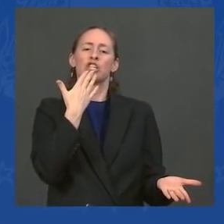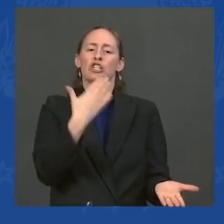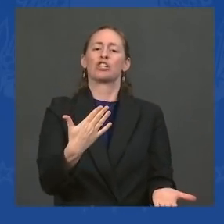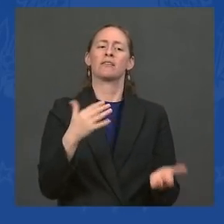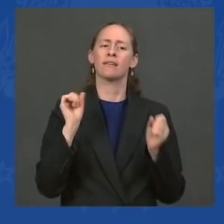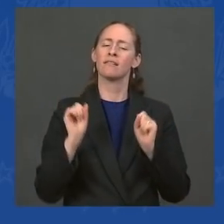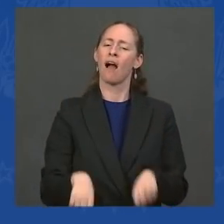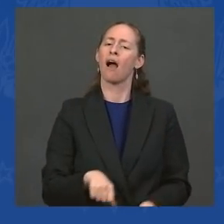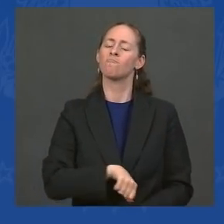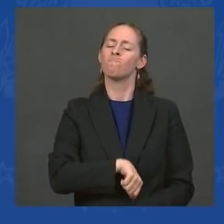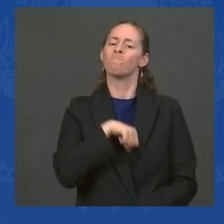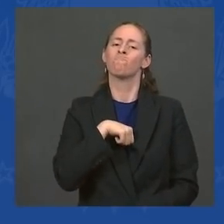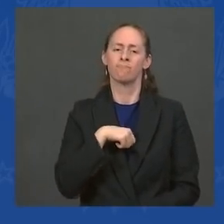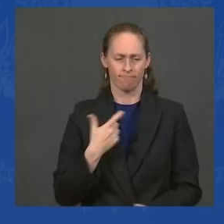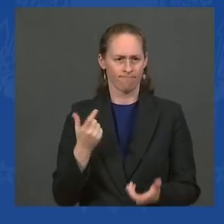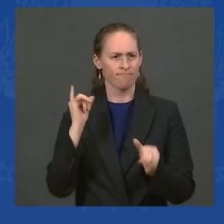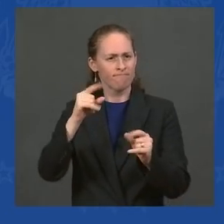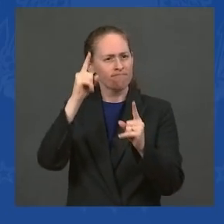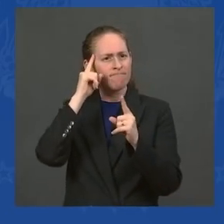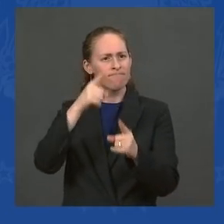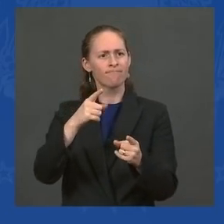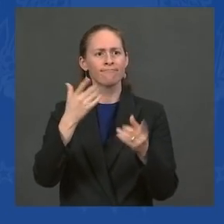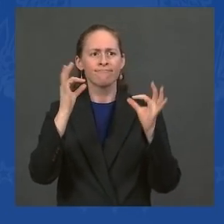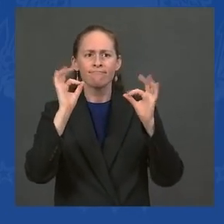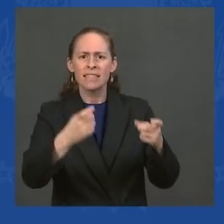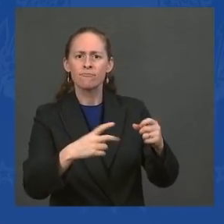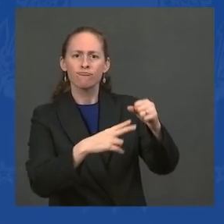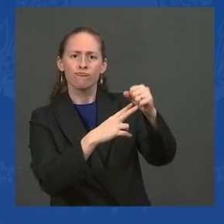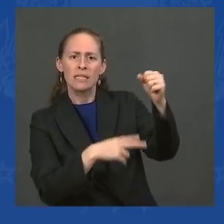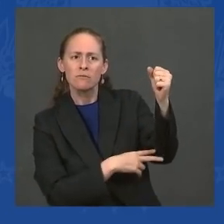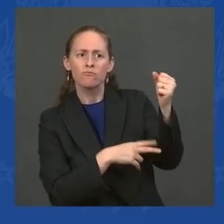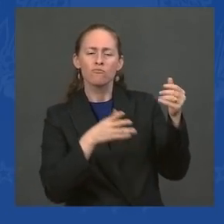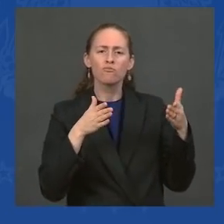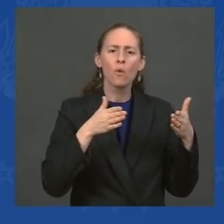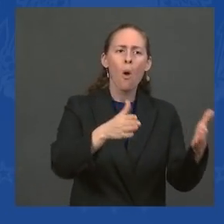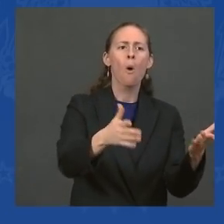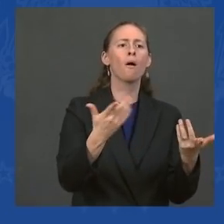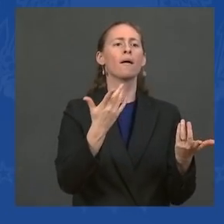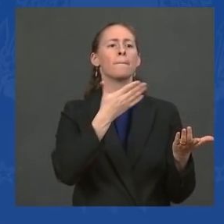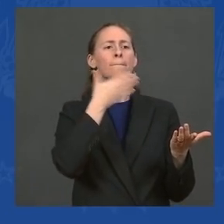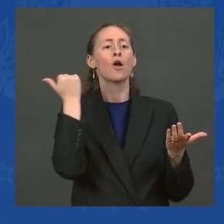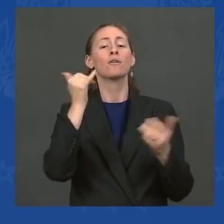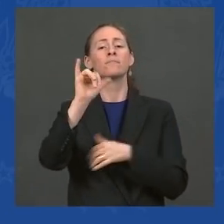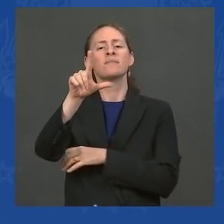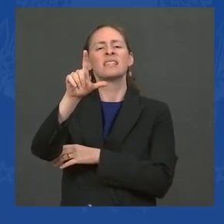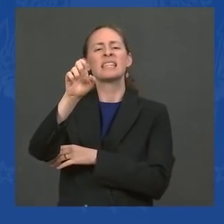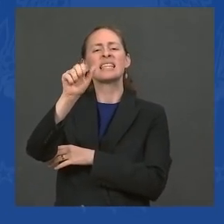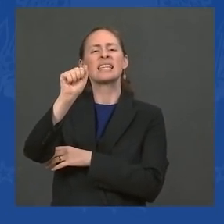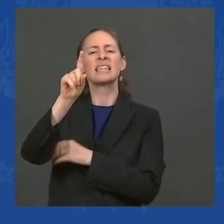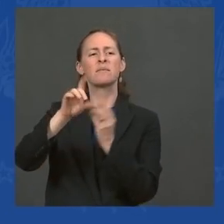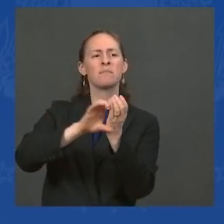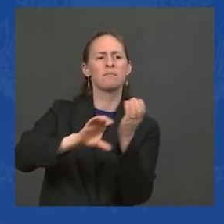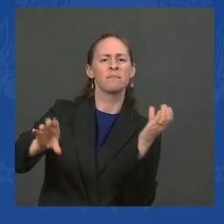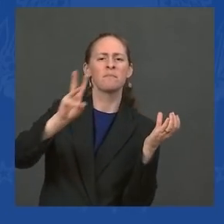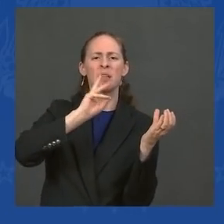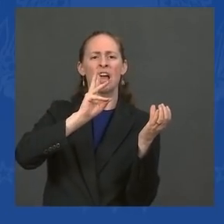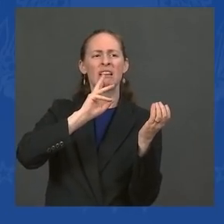Bringing our roads and bridges up to speed. Replacing lead water pipes. There's over 40,000 schools across America